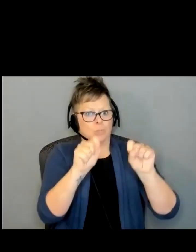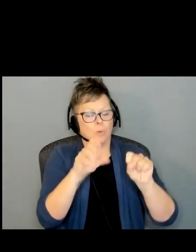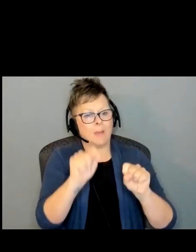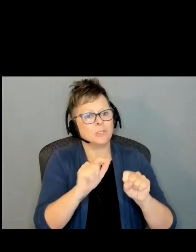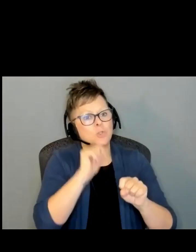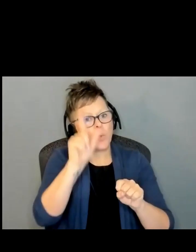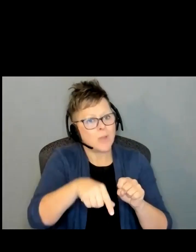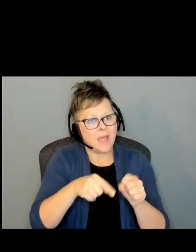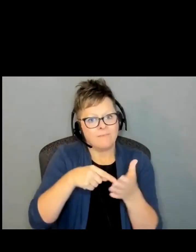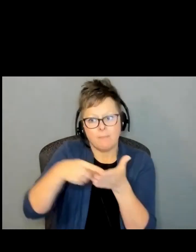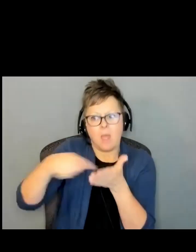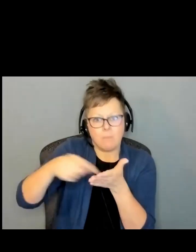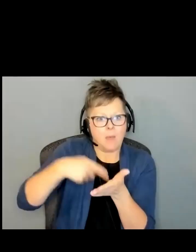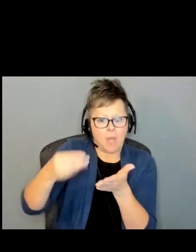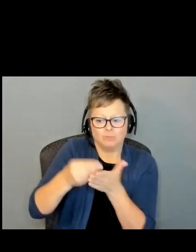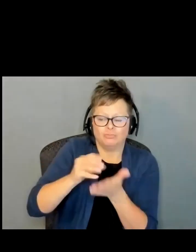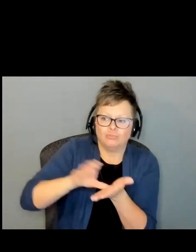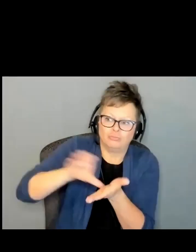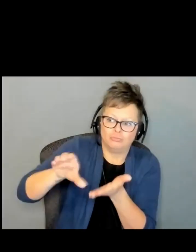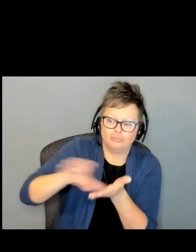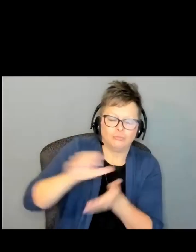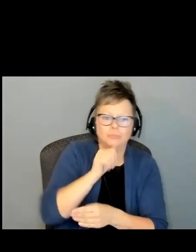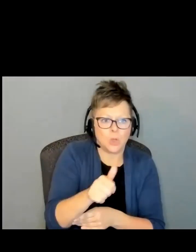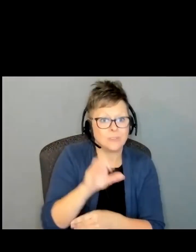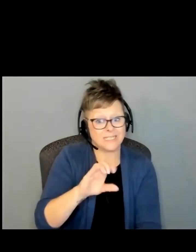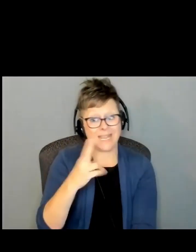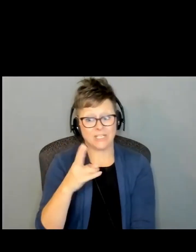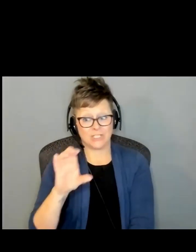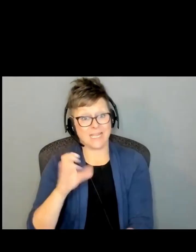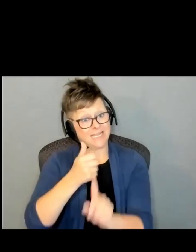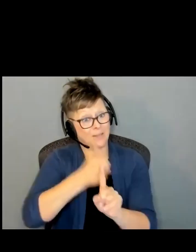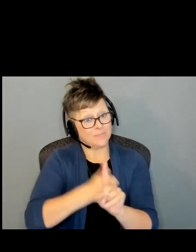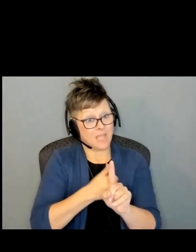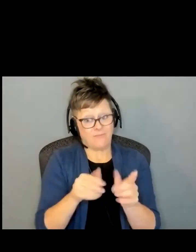that organization and CHCs are allowed within their mandate to create and build brand-new